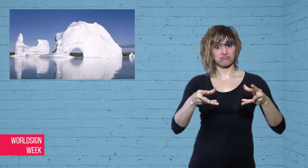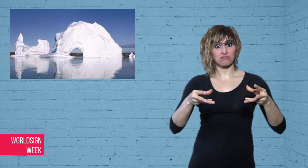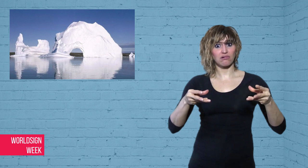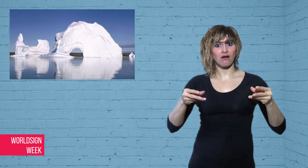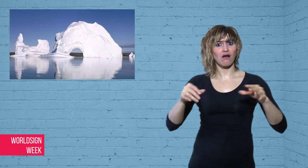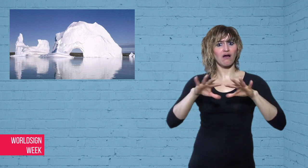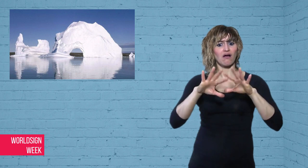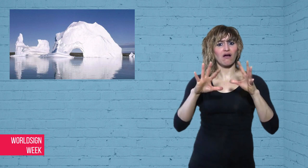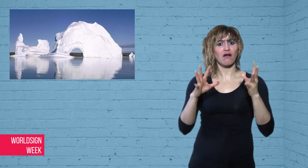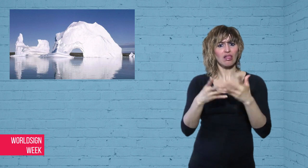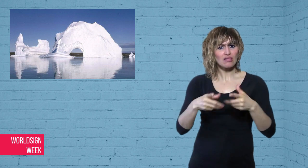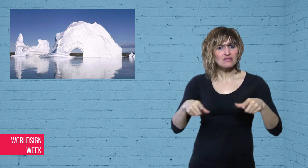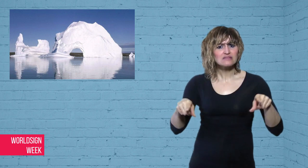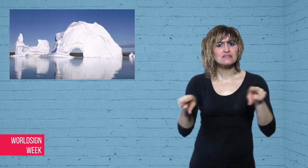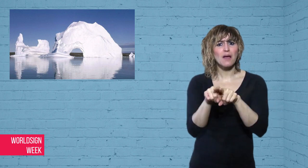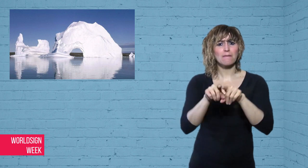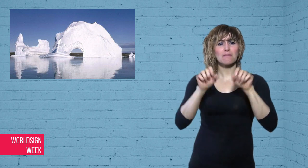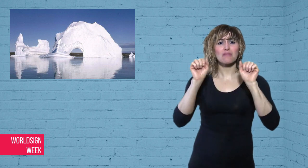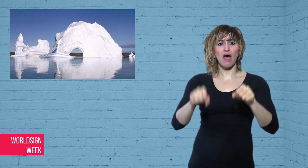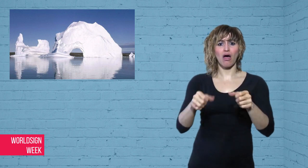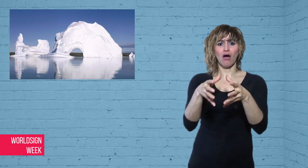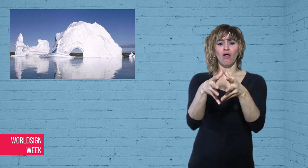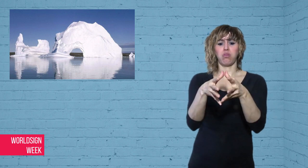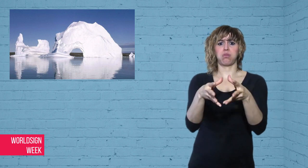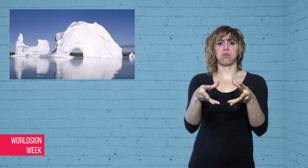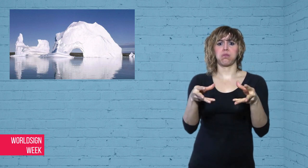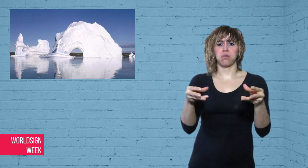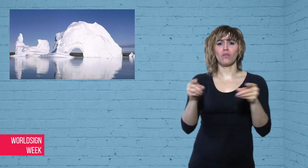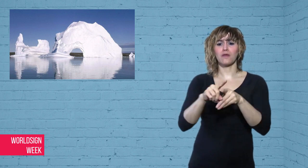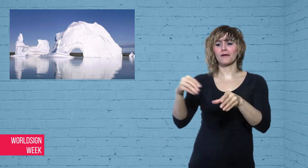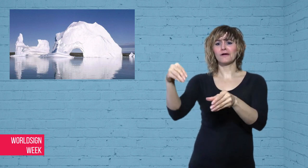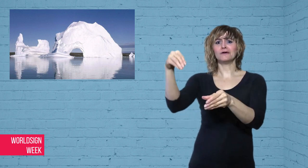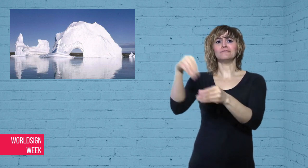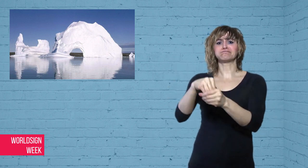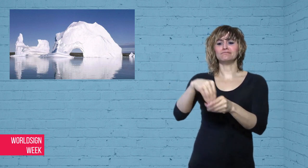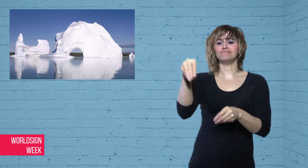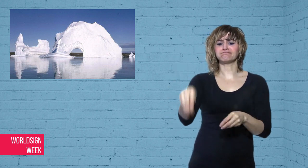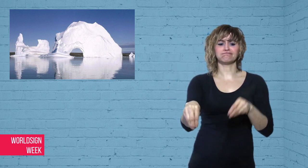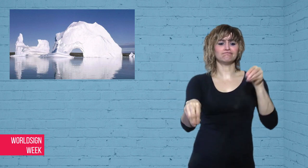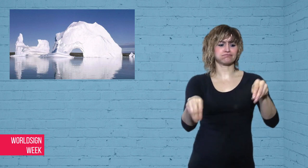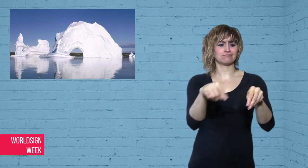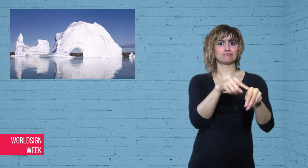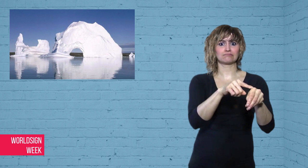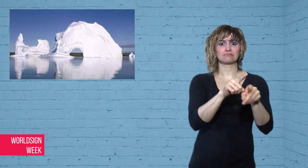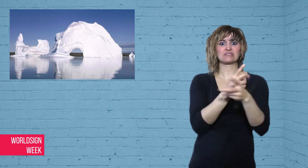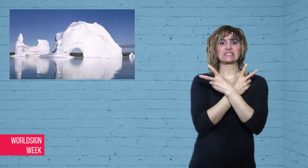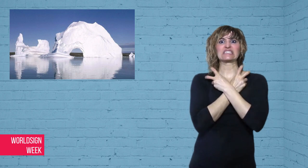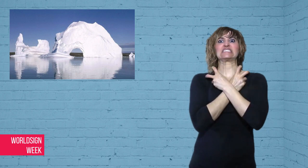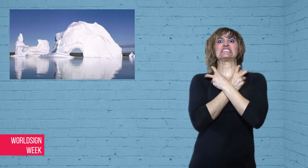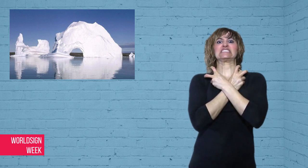century, the melting ice may also